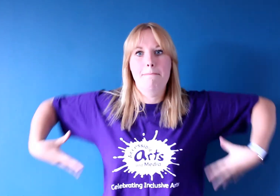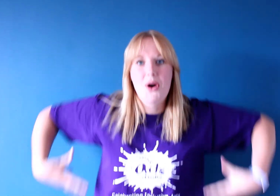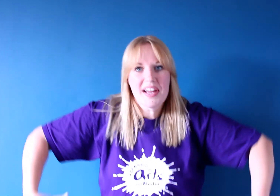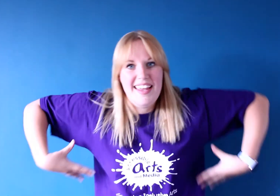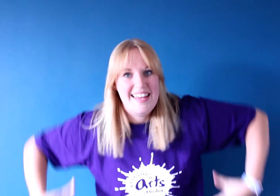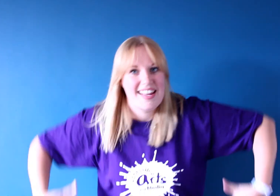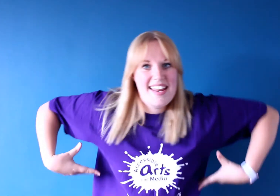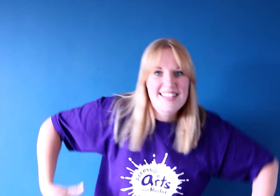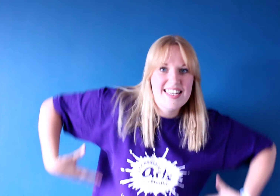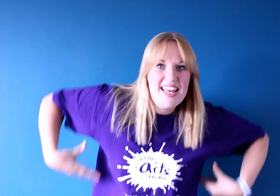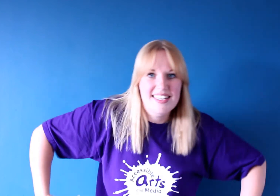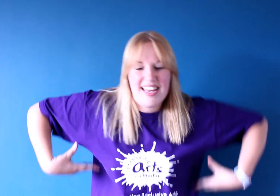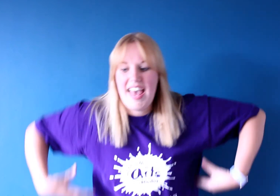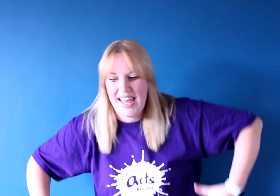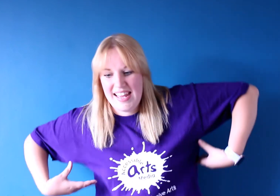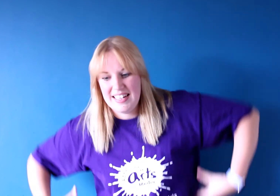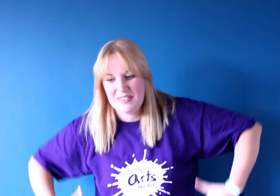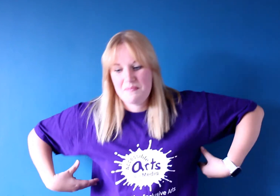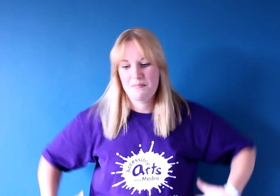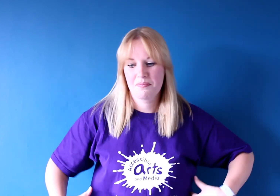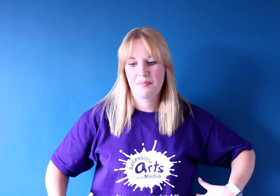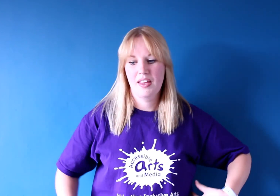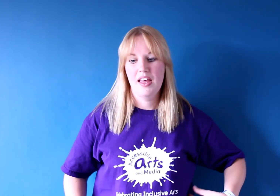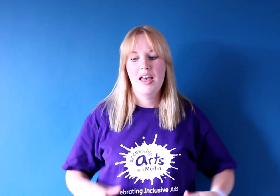Monkeys entertain.